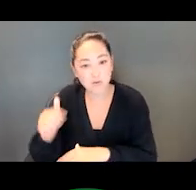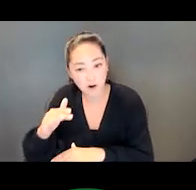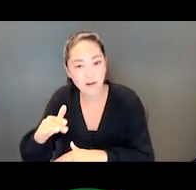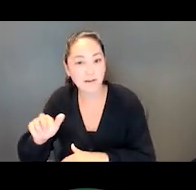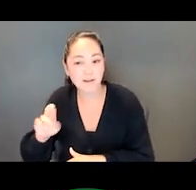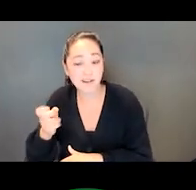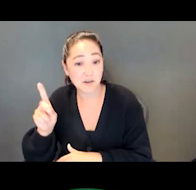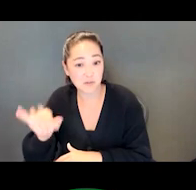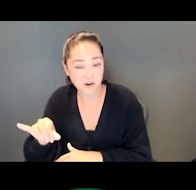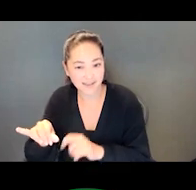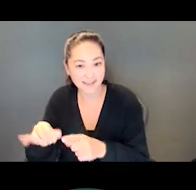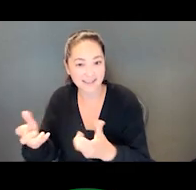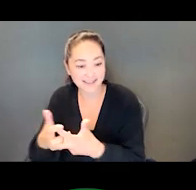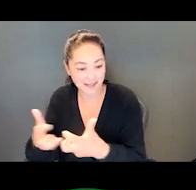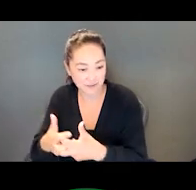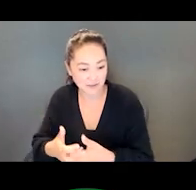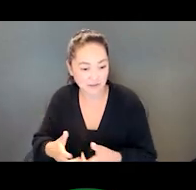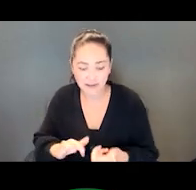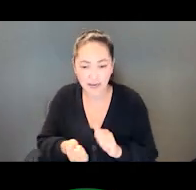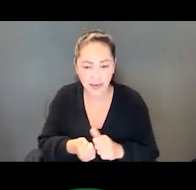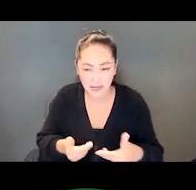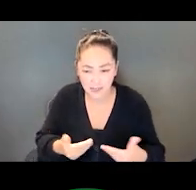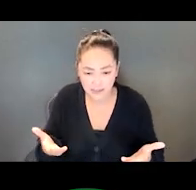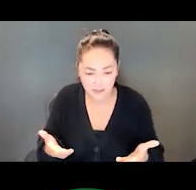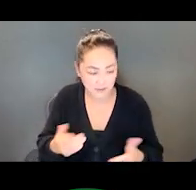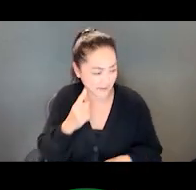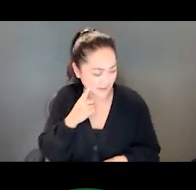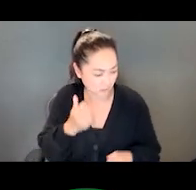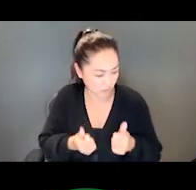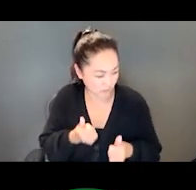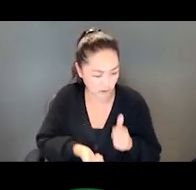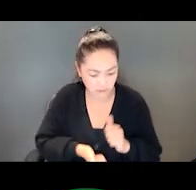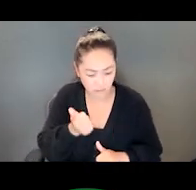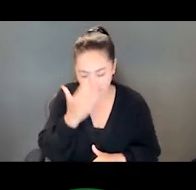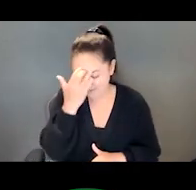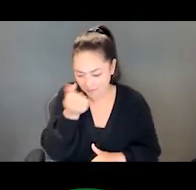incredible van was another great solution for certain situations.